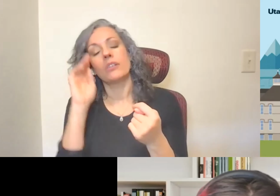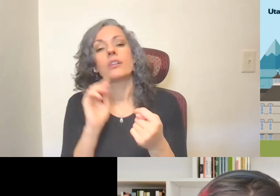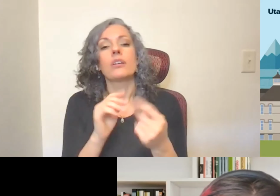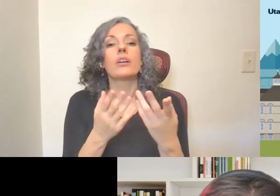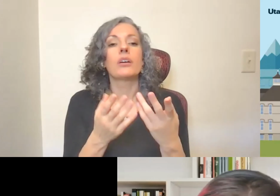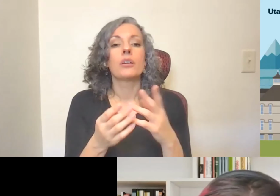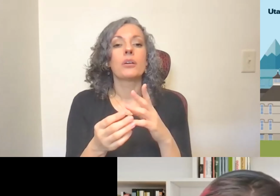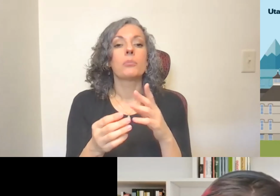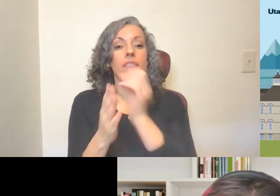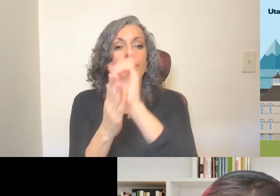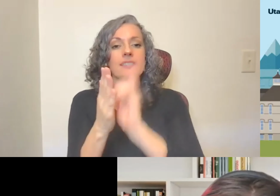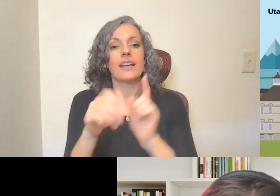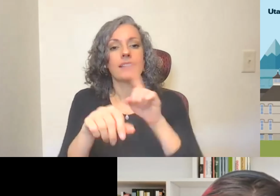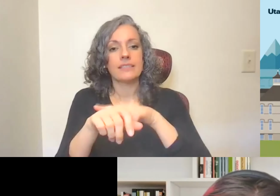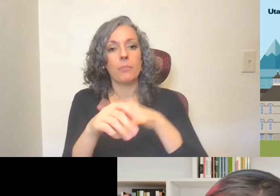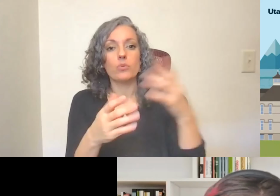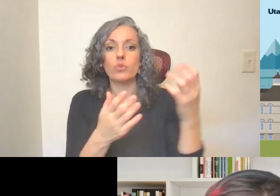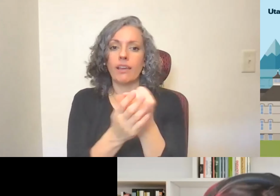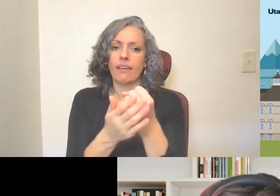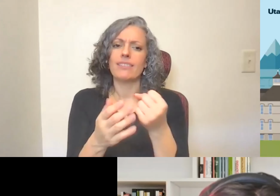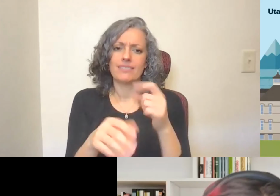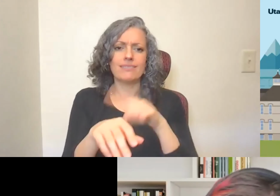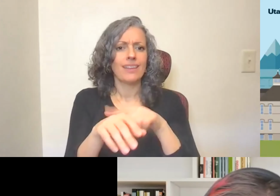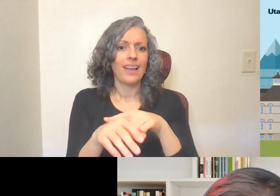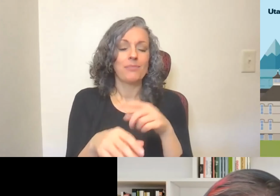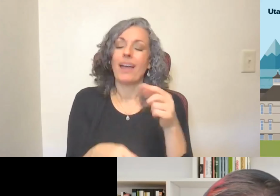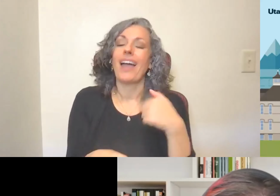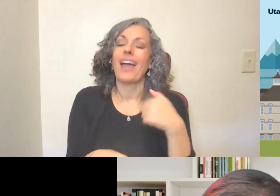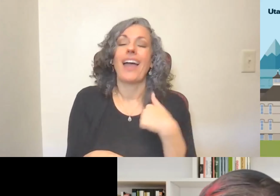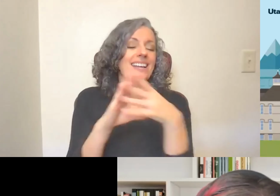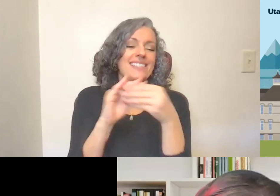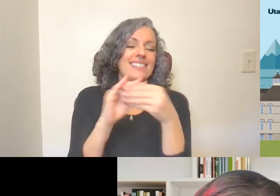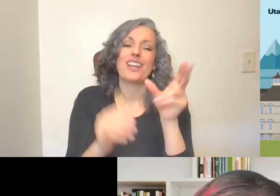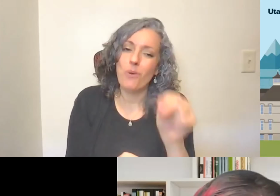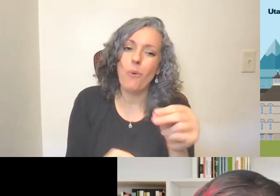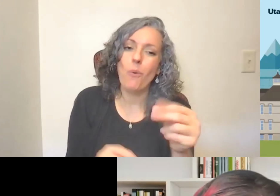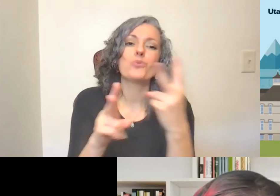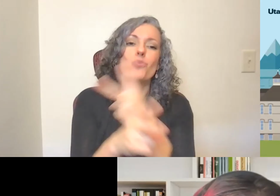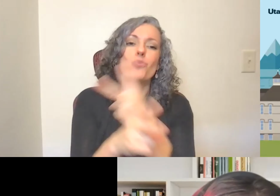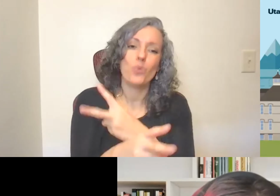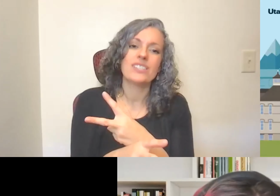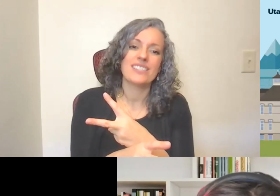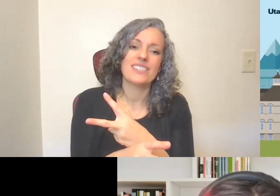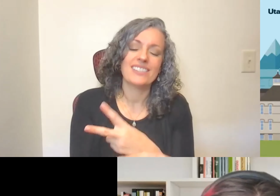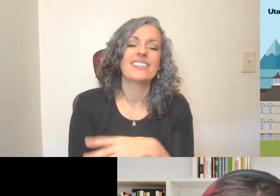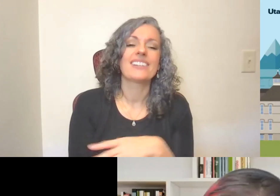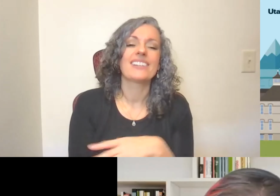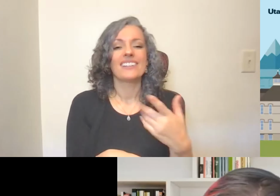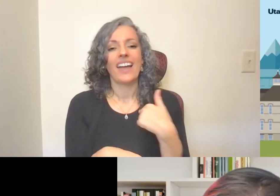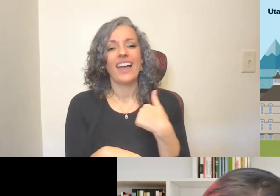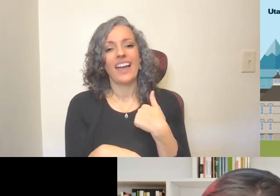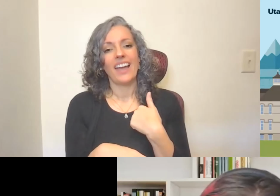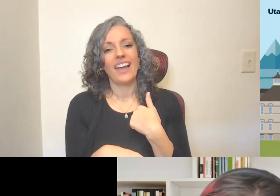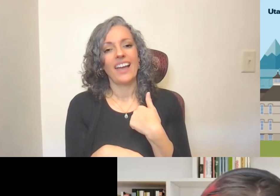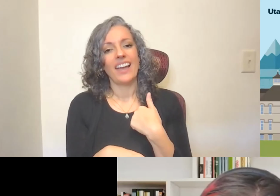you gain time I would say no! It's even worse. I had this kind of there's a well-known agile curve